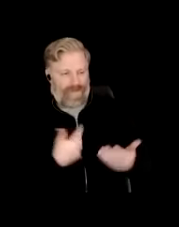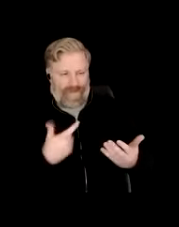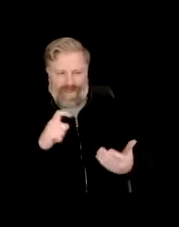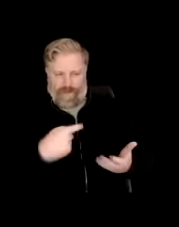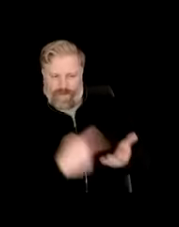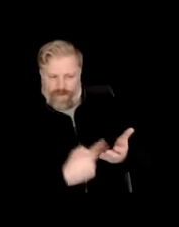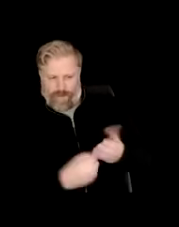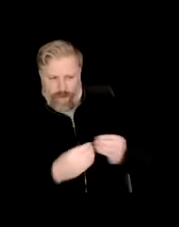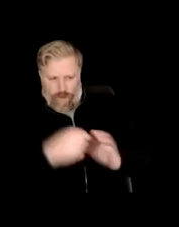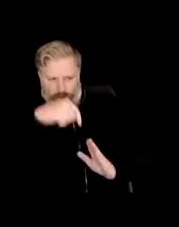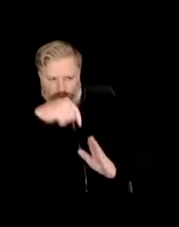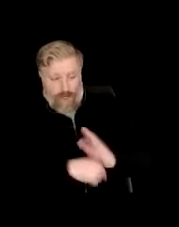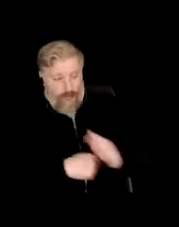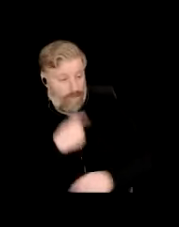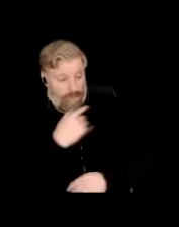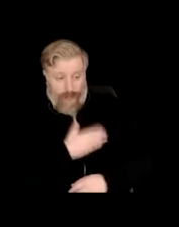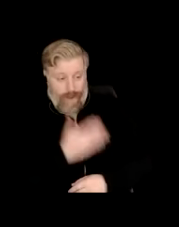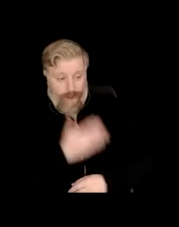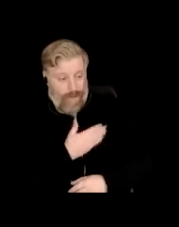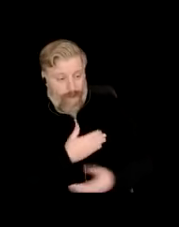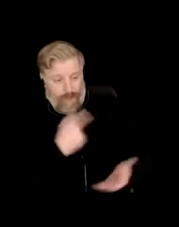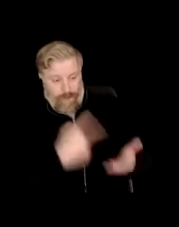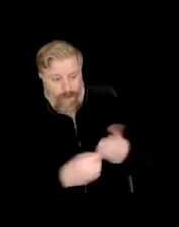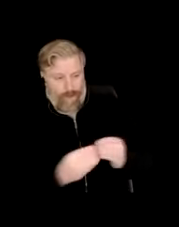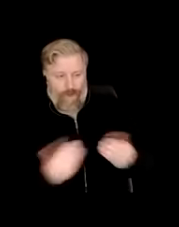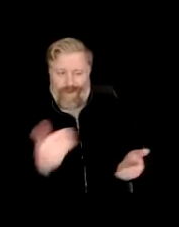I'd be more than happy to sit down and talk about that a little bit more, but again, not a tax expert.